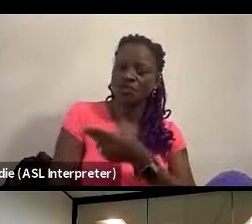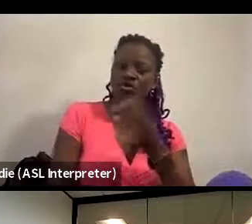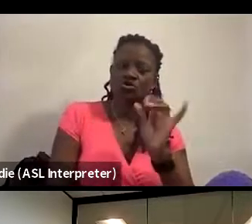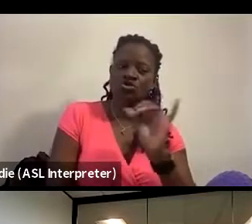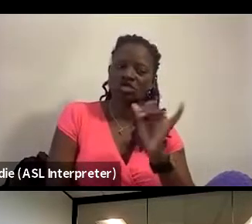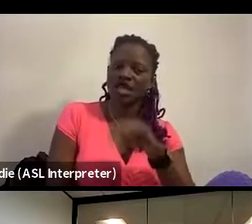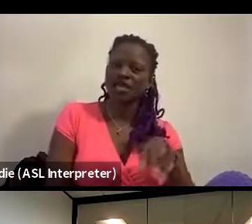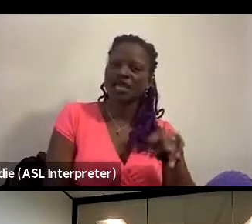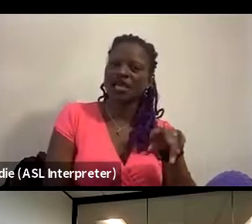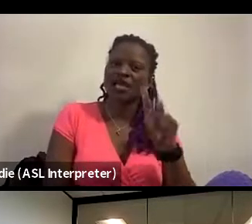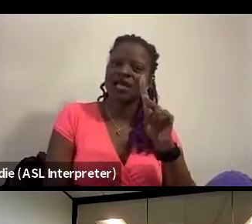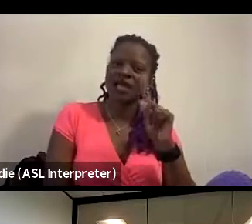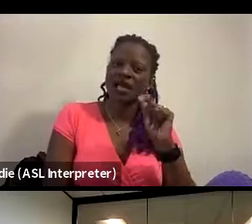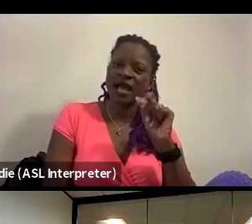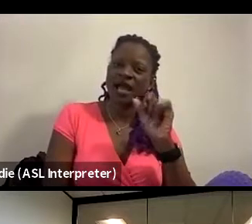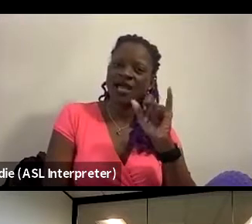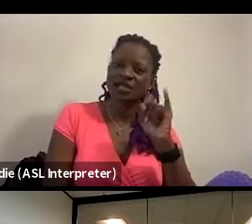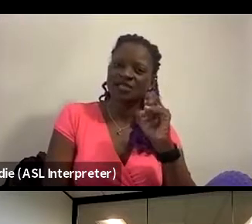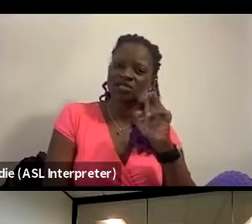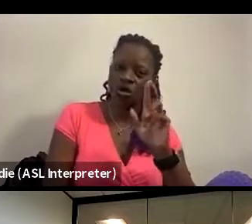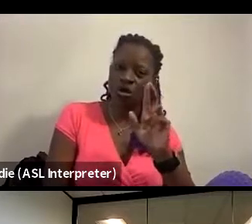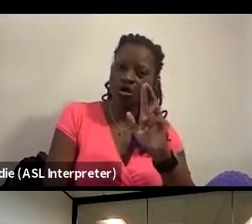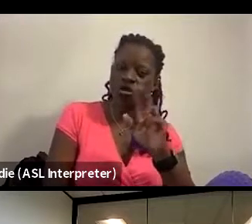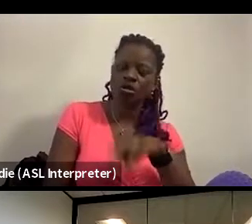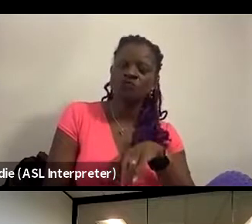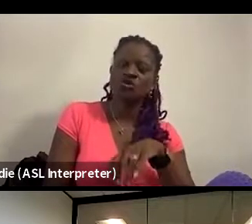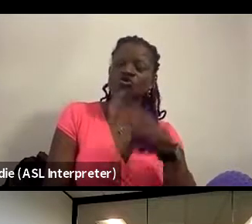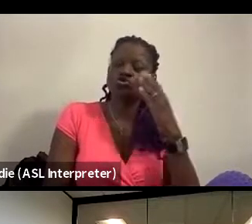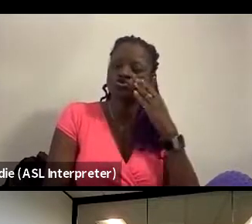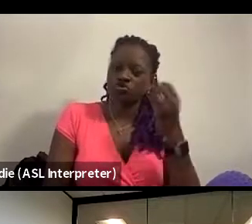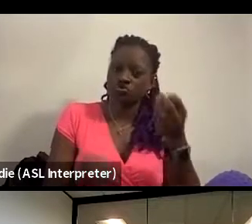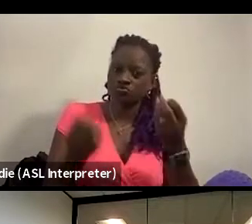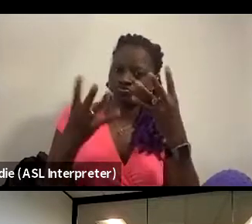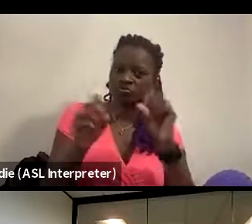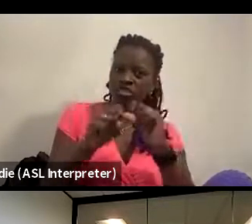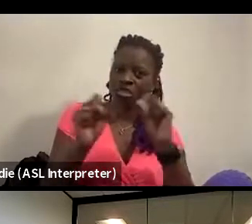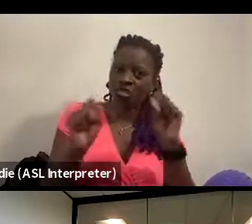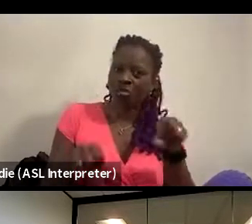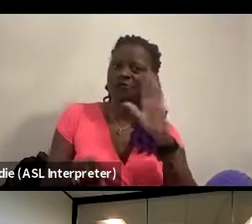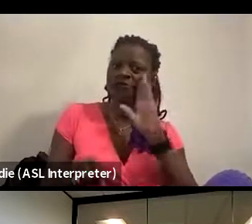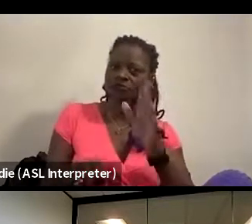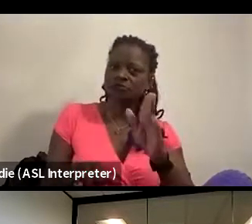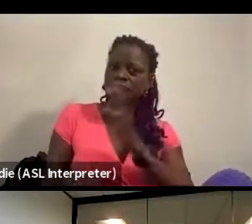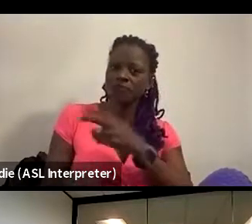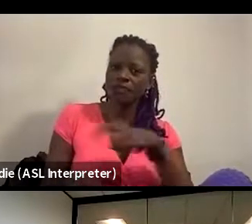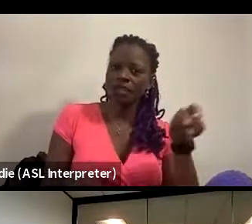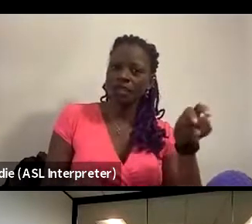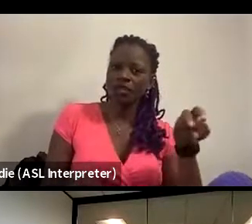Do you know how much of that system will be migrating to my turn?